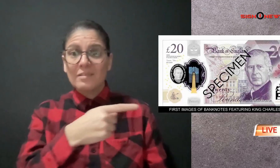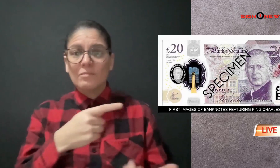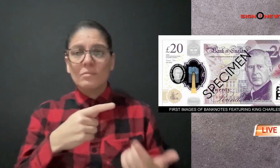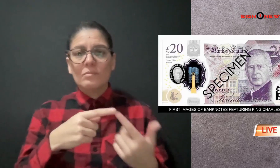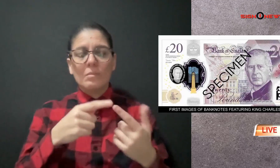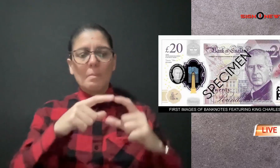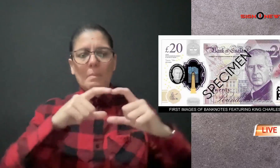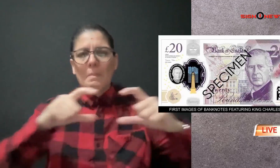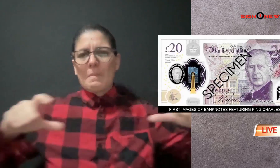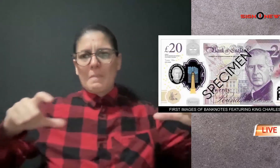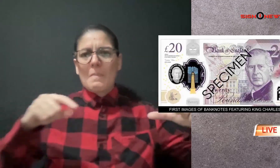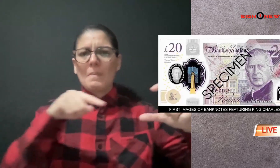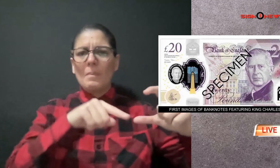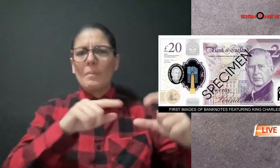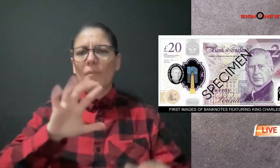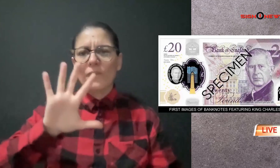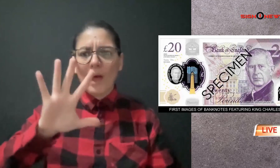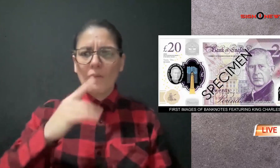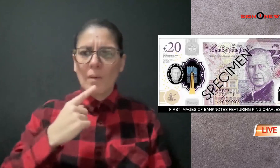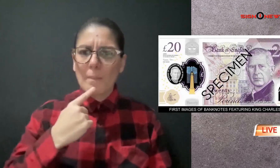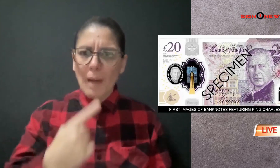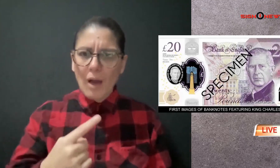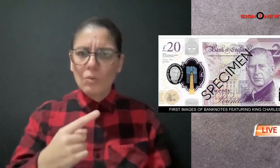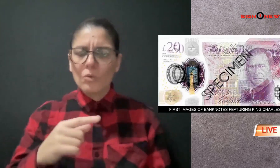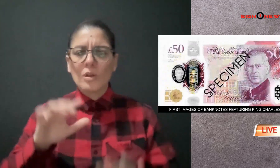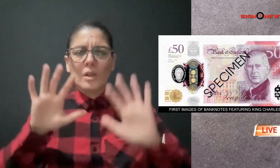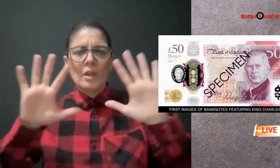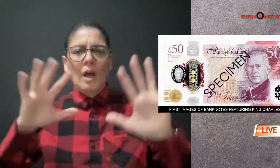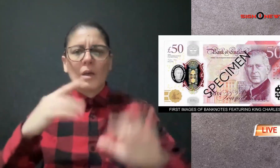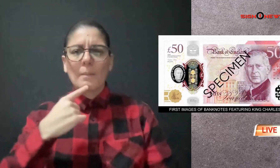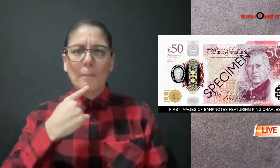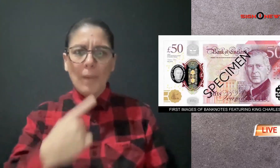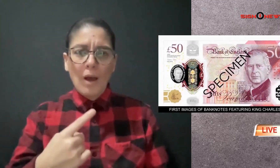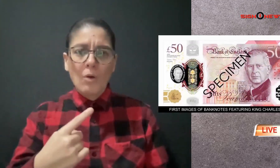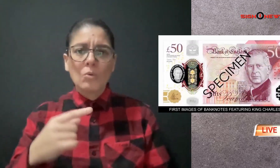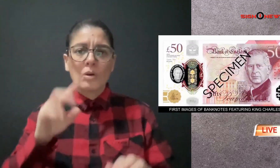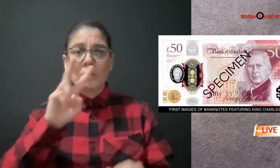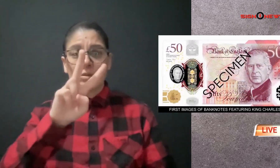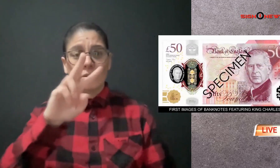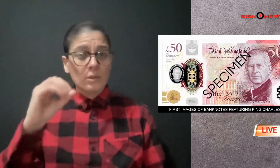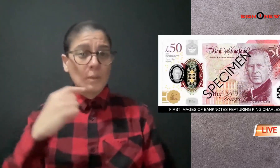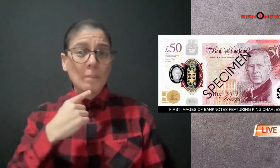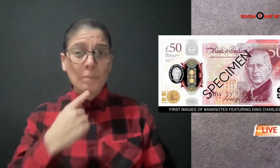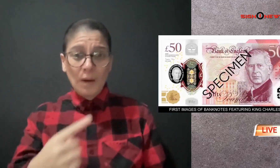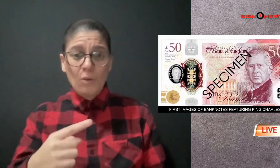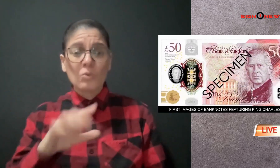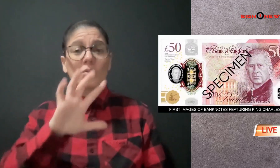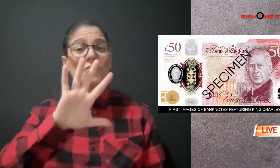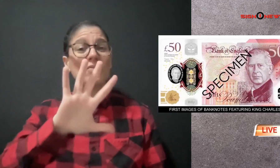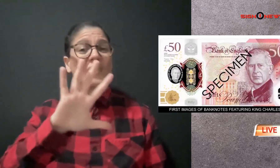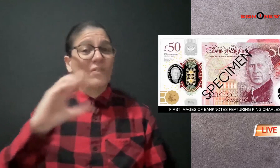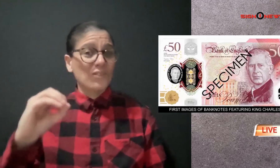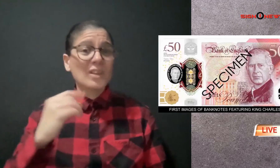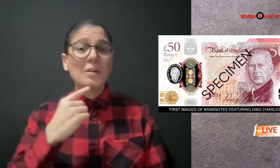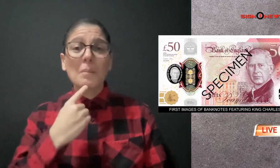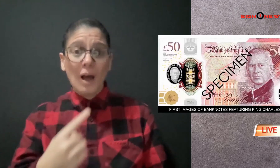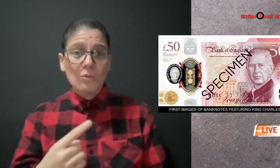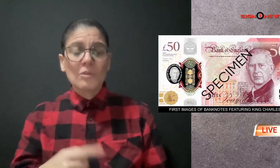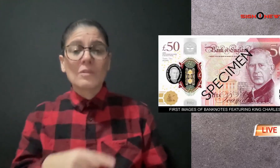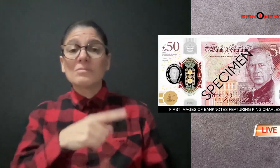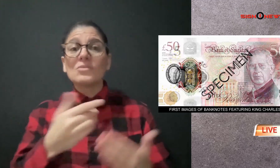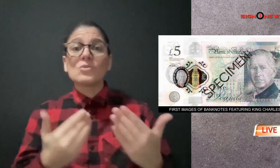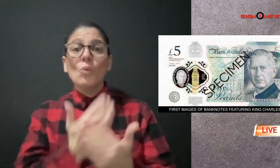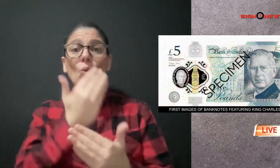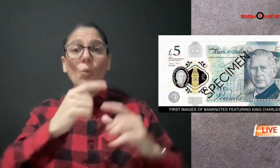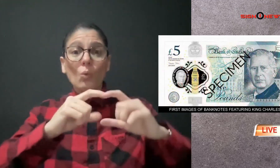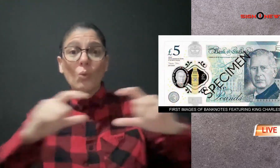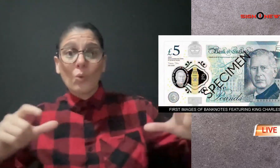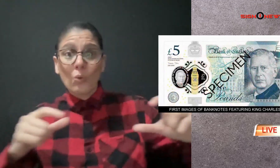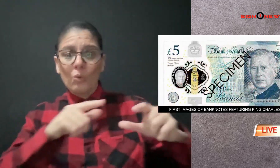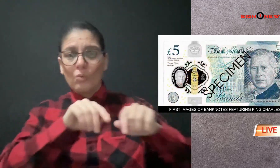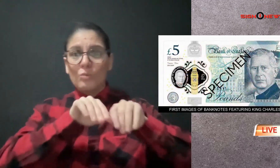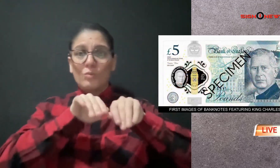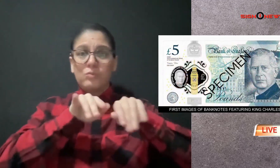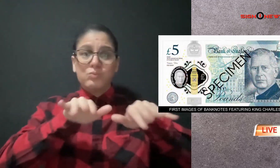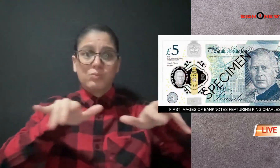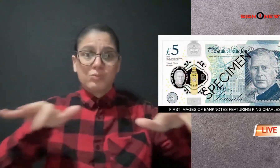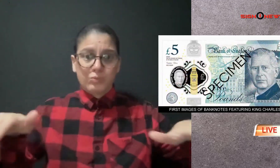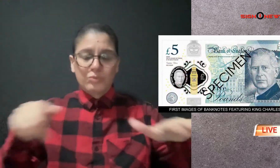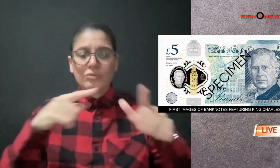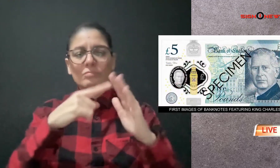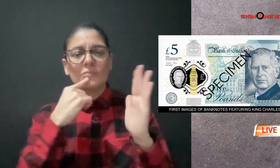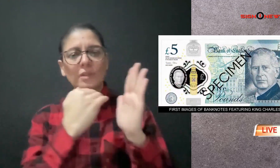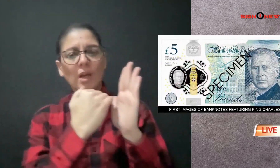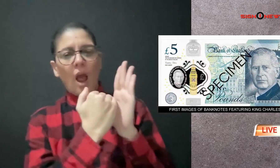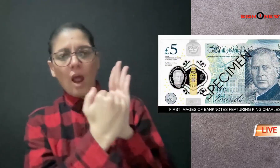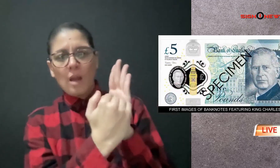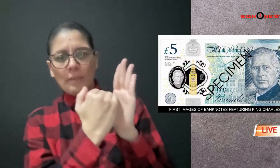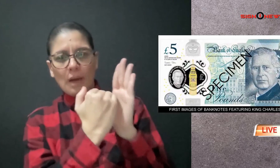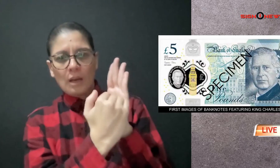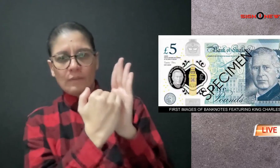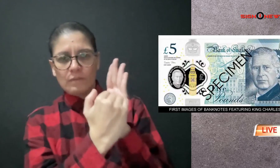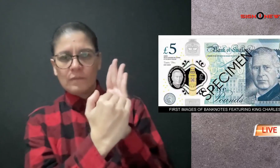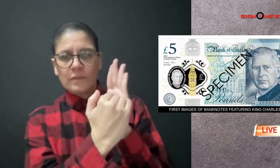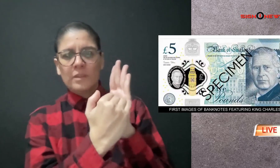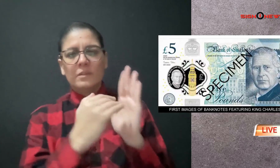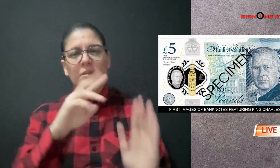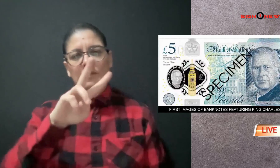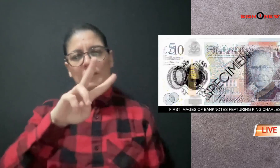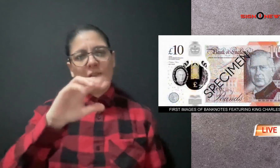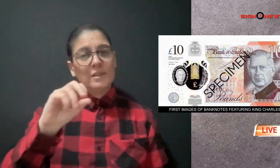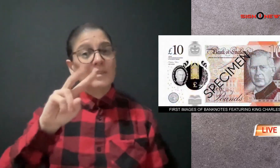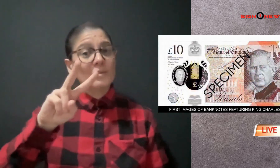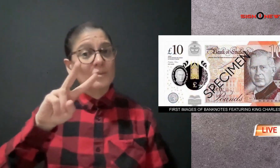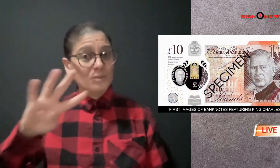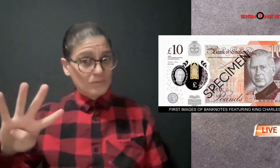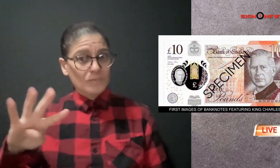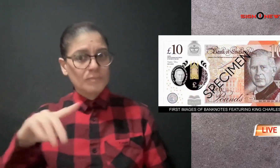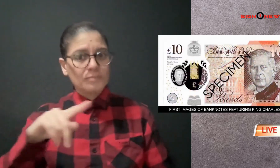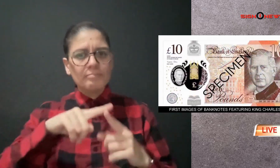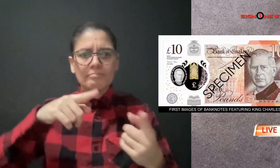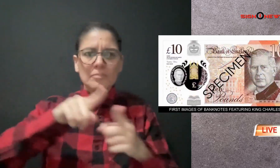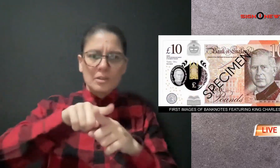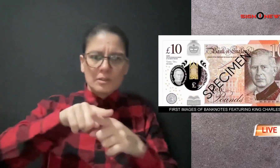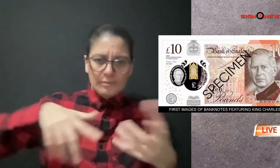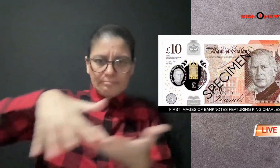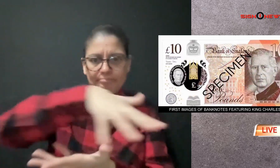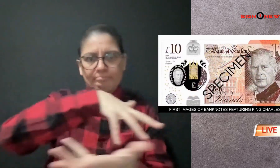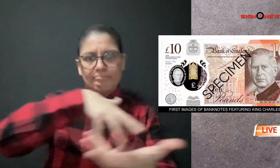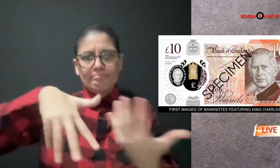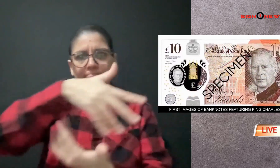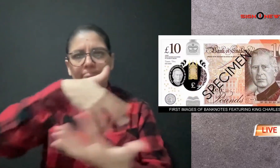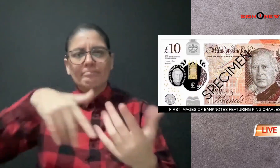the portrait will appear on the 5 10 20 and 50 pound notes the new banknotes are expected